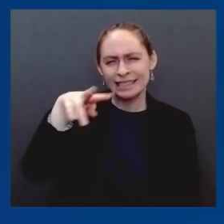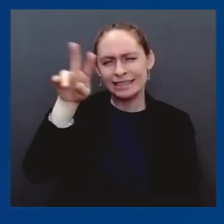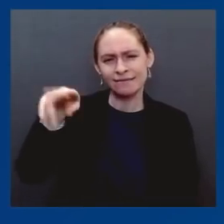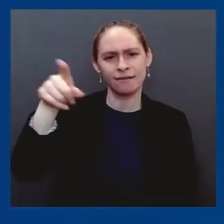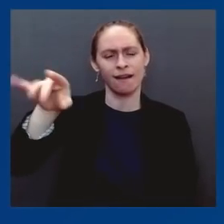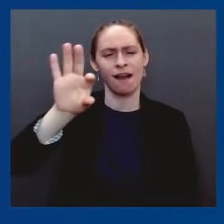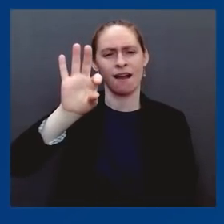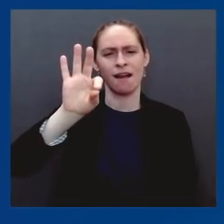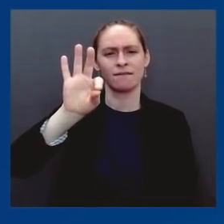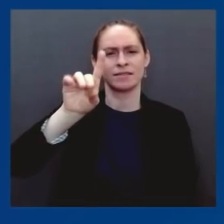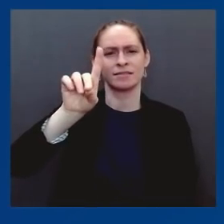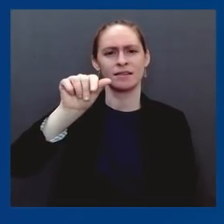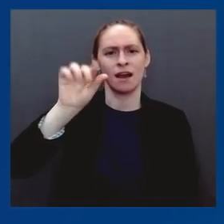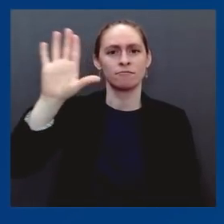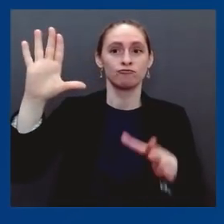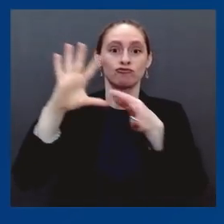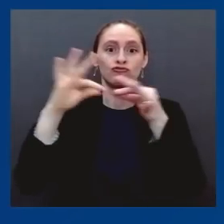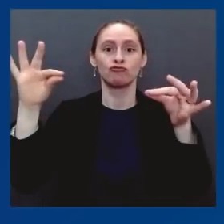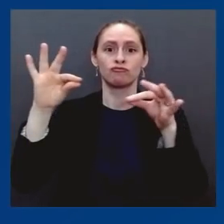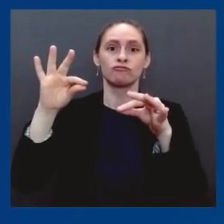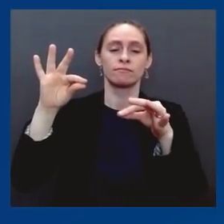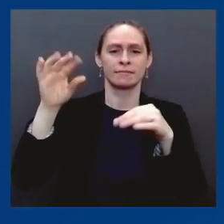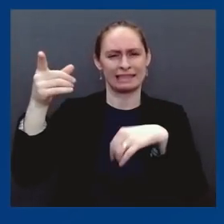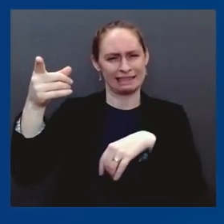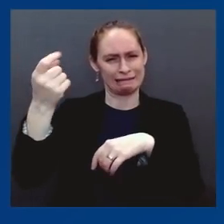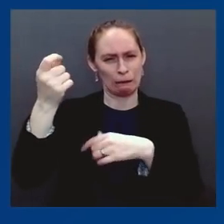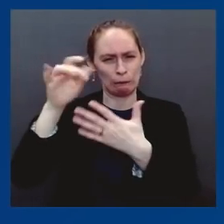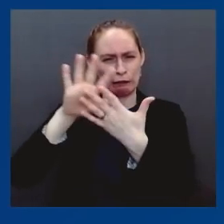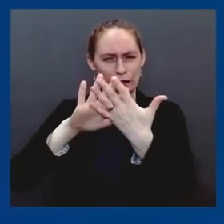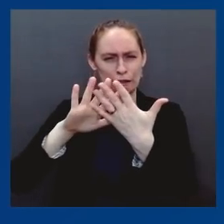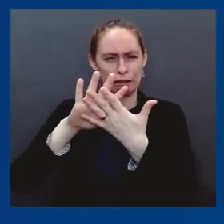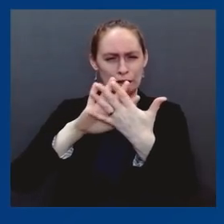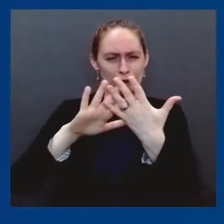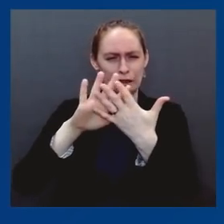but they still work. Can you clarify at exactly what phase people